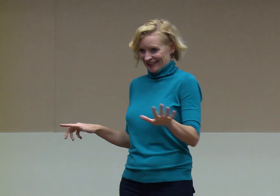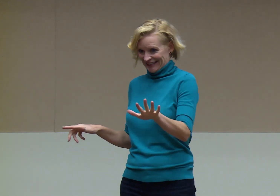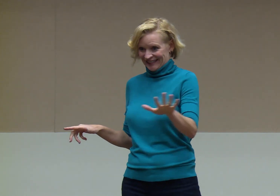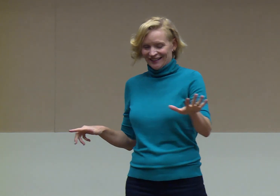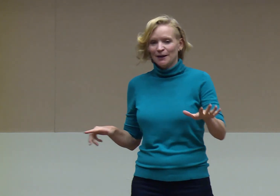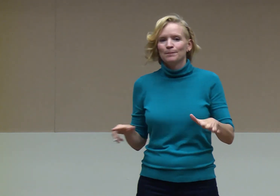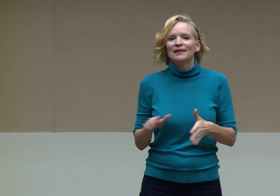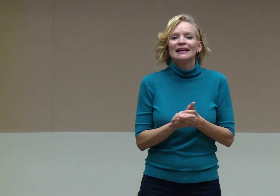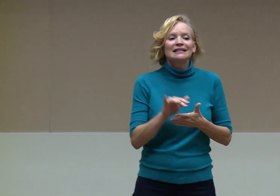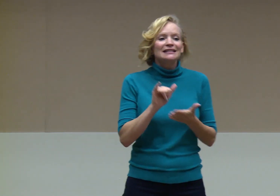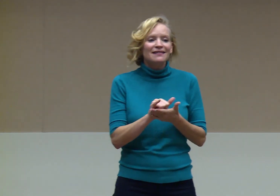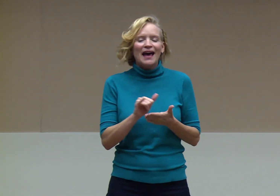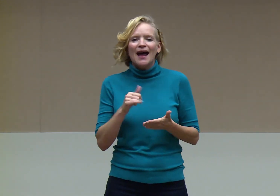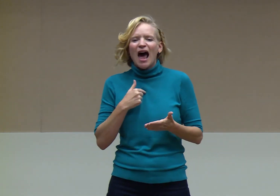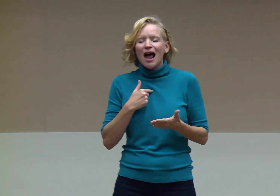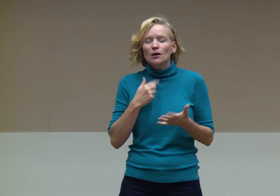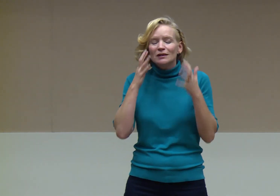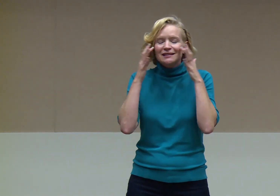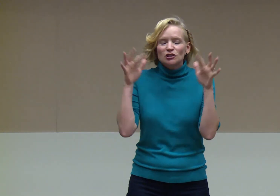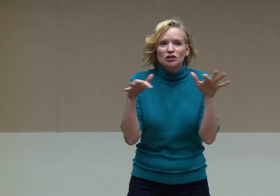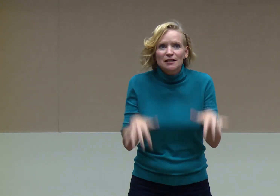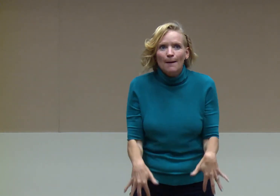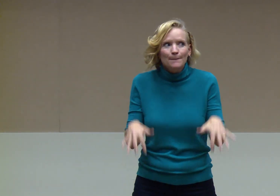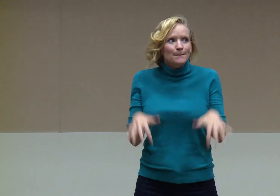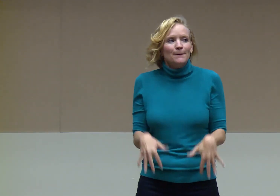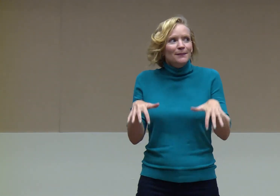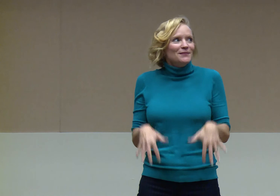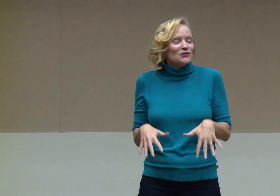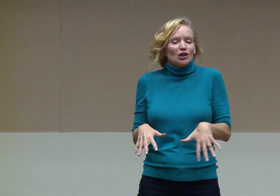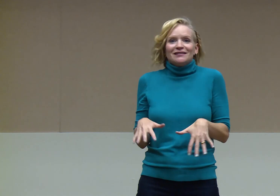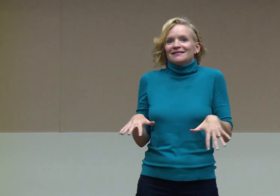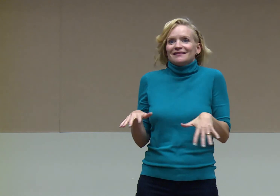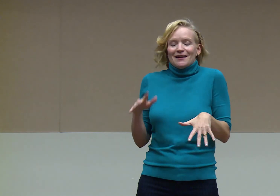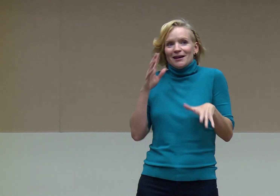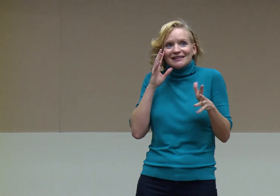well, not really linguistics, but human language in general.